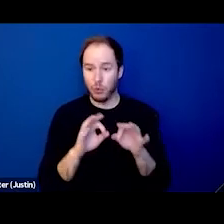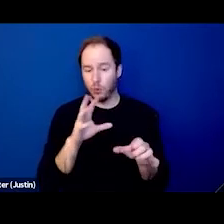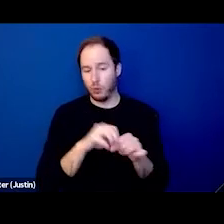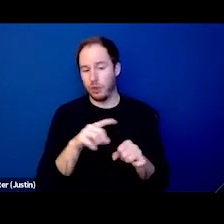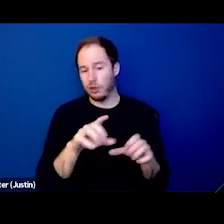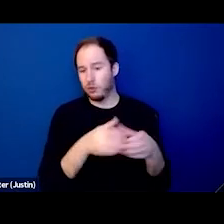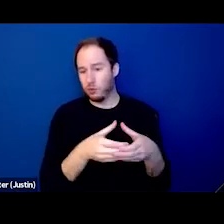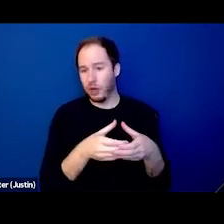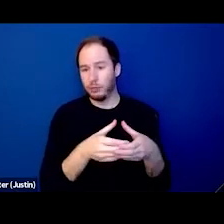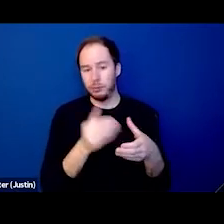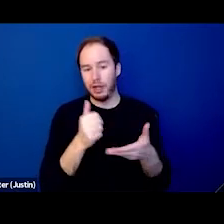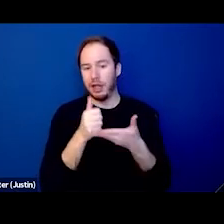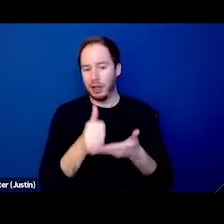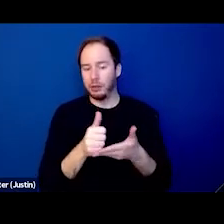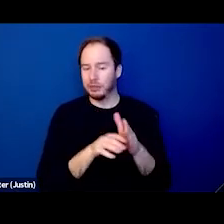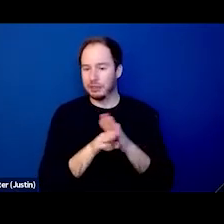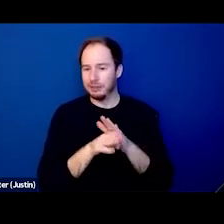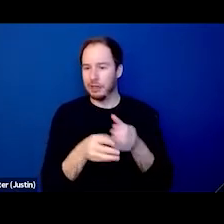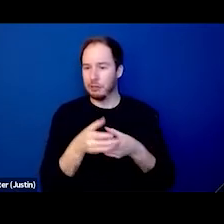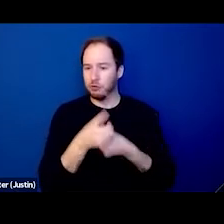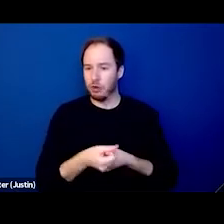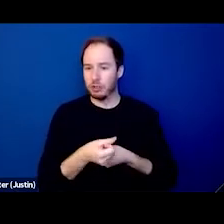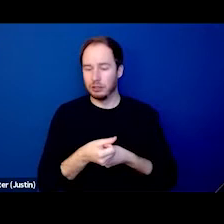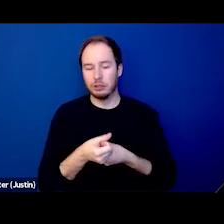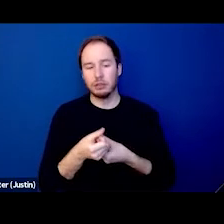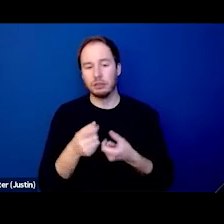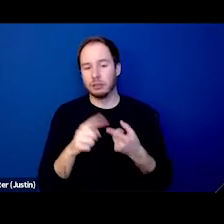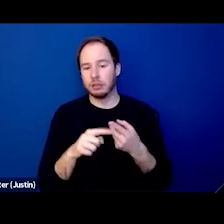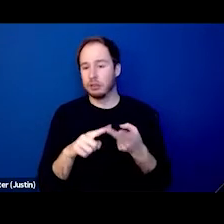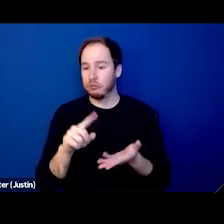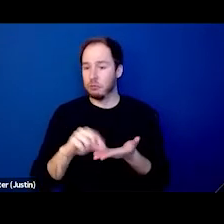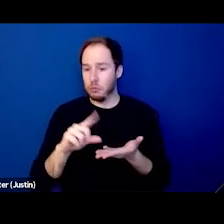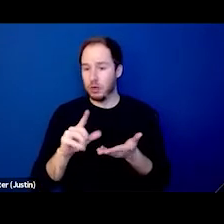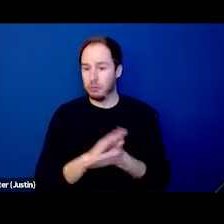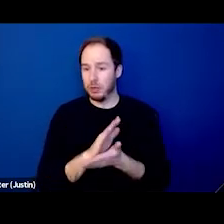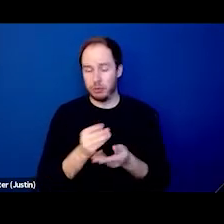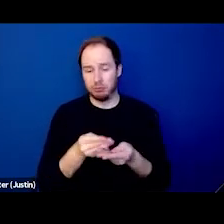because it builds trusts. Print materials are still very important.